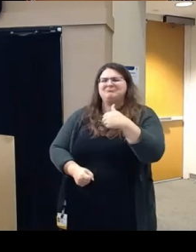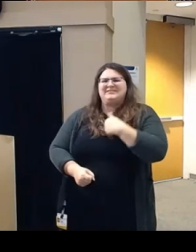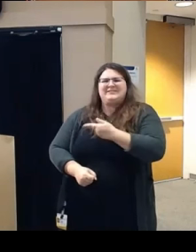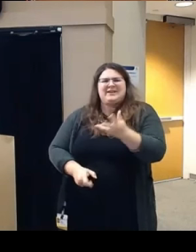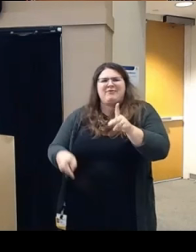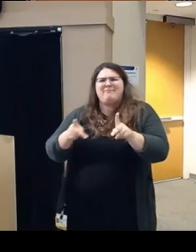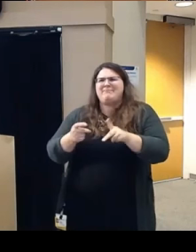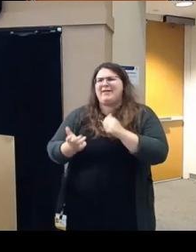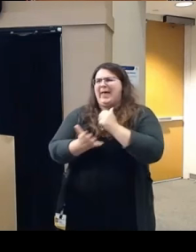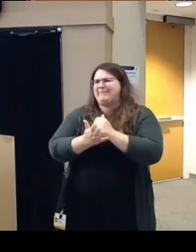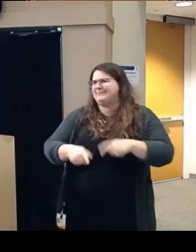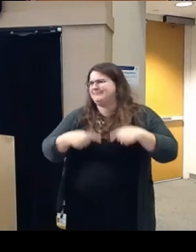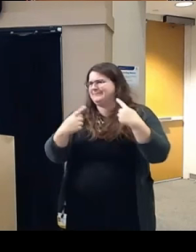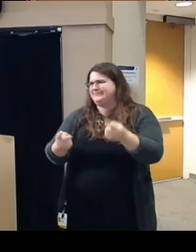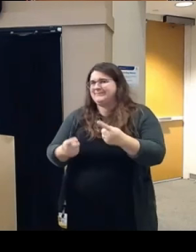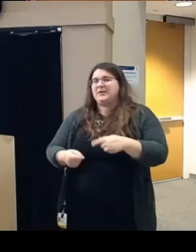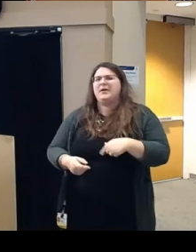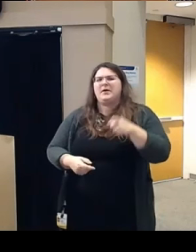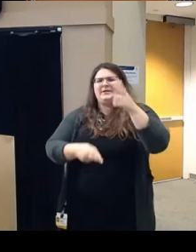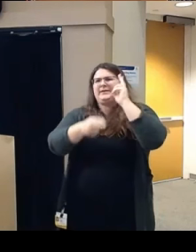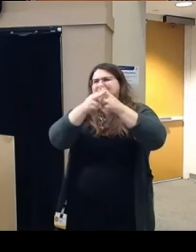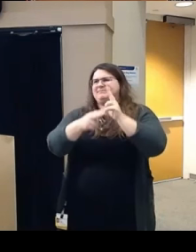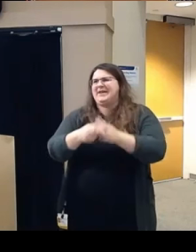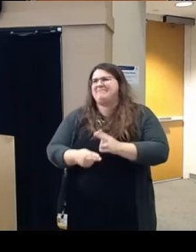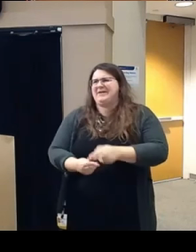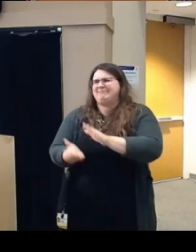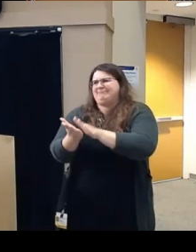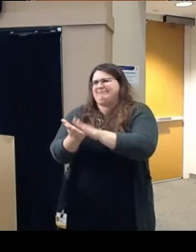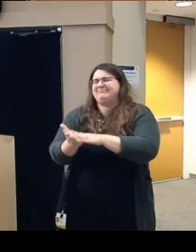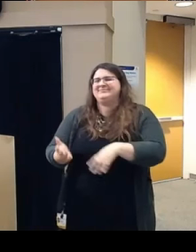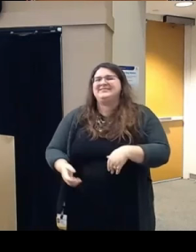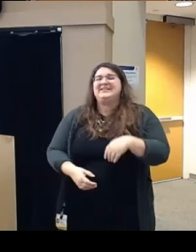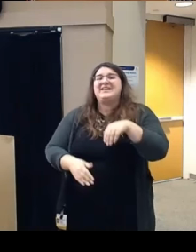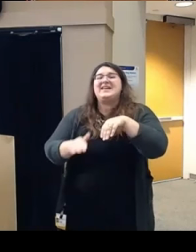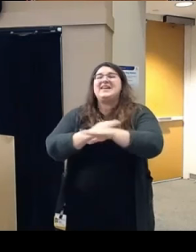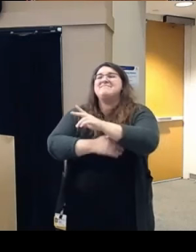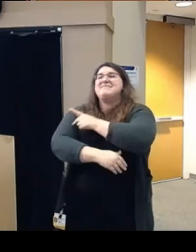I wanted to make sure to name um definitely I want to shout out for my inpatient um partners